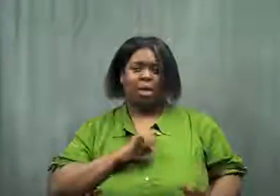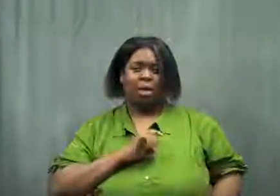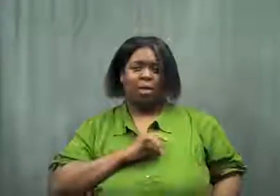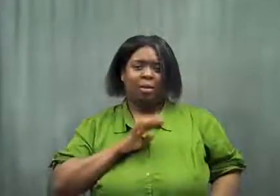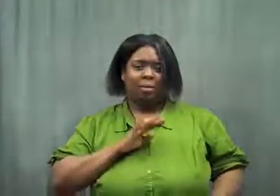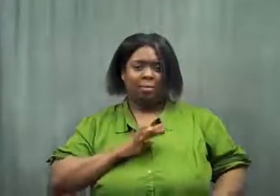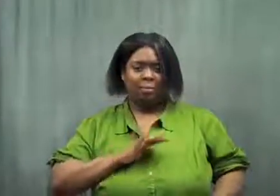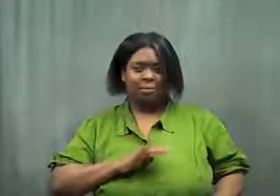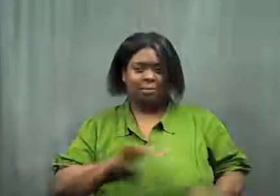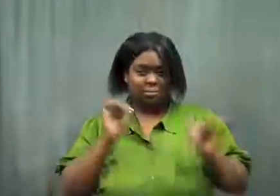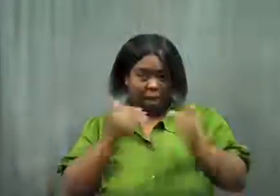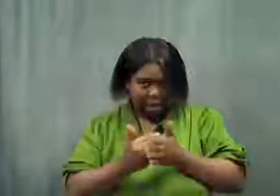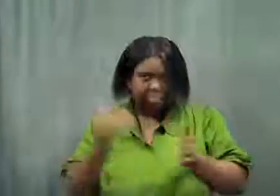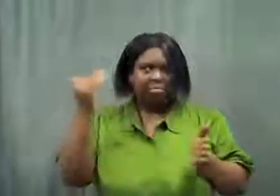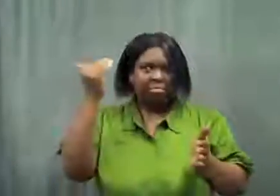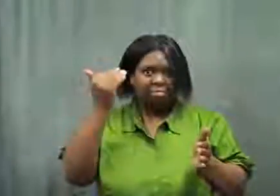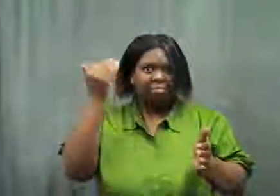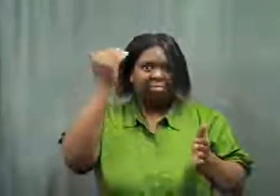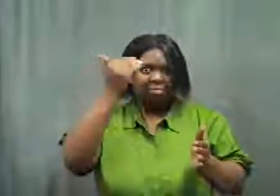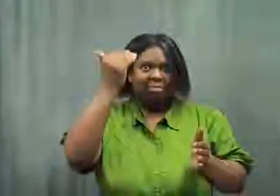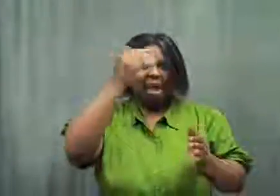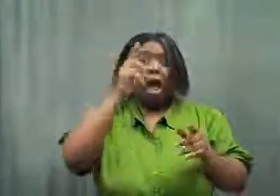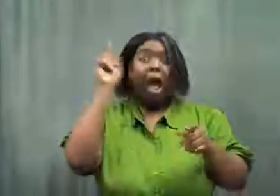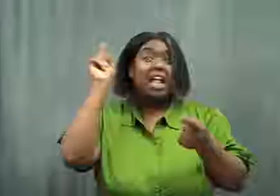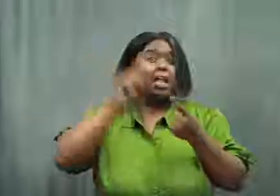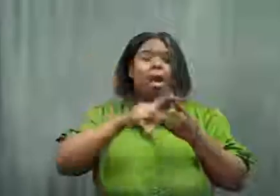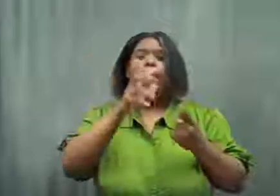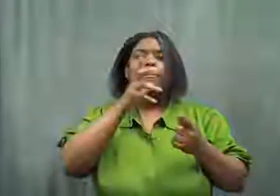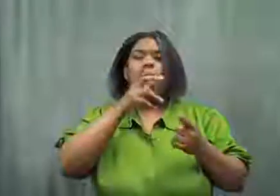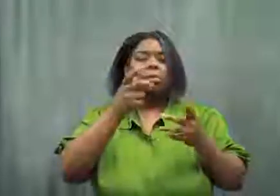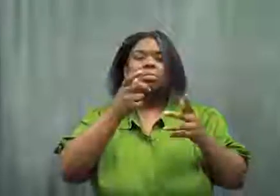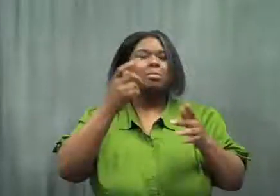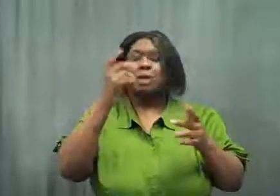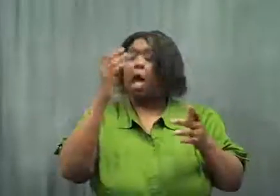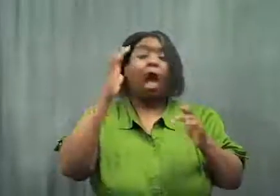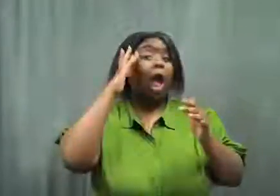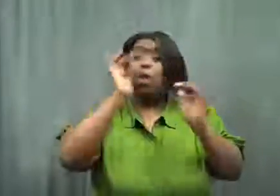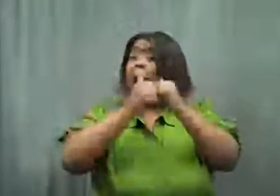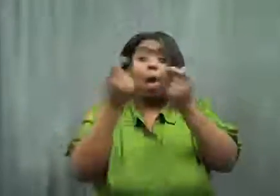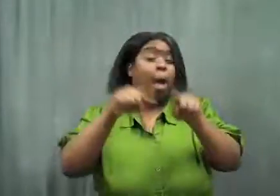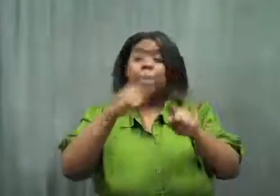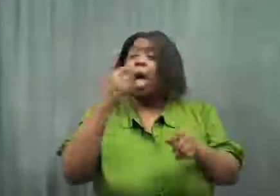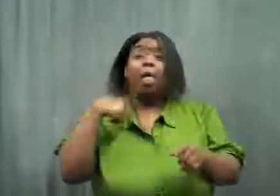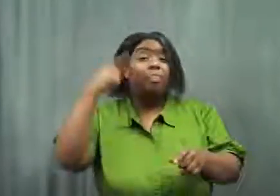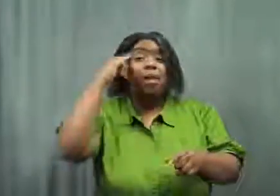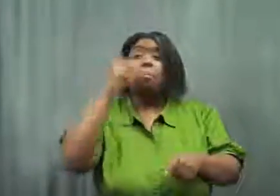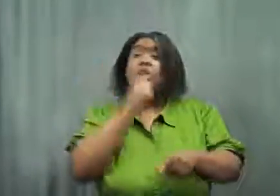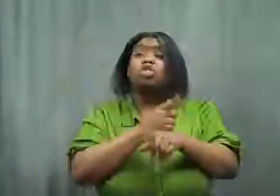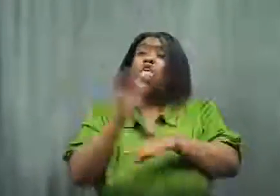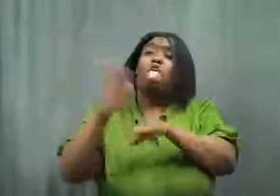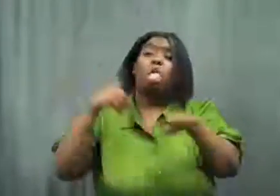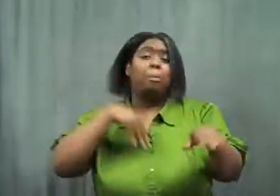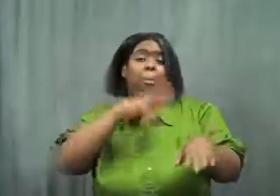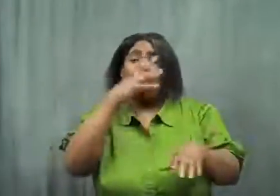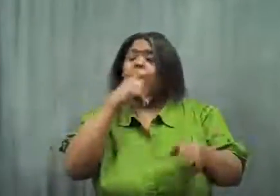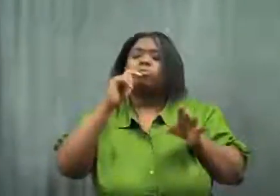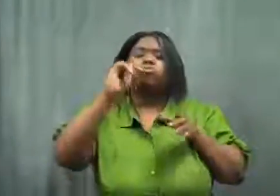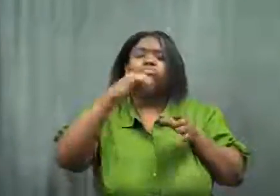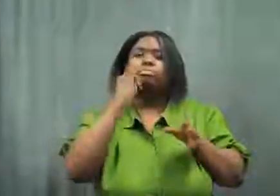This went on as she worked her way up to the top of my head. Until.. I don't know what happened, maybe my sister called my mother or something